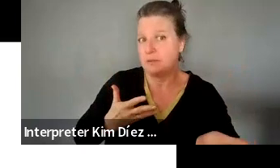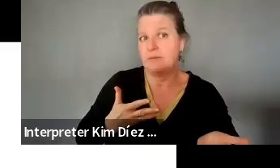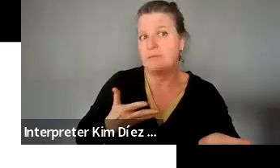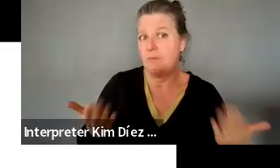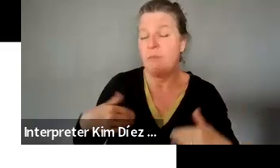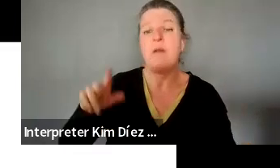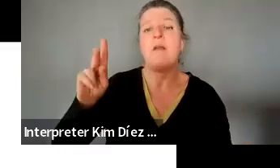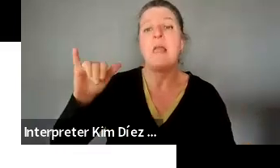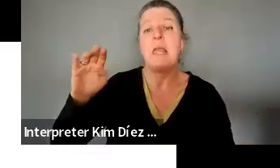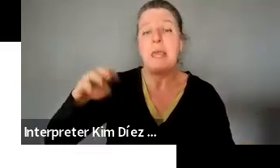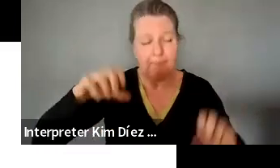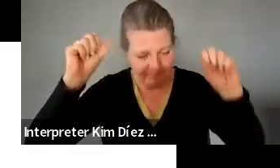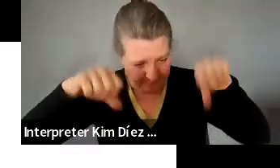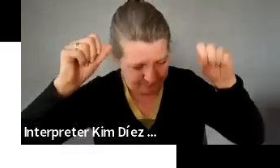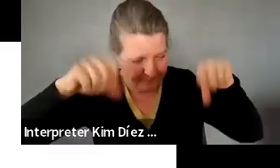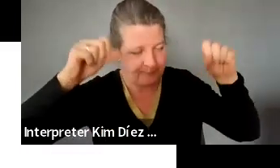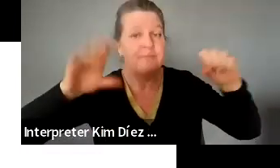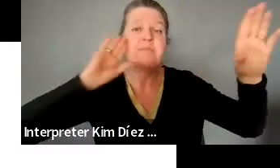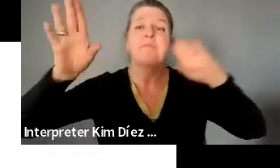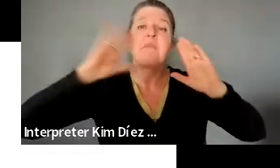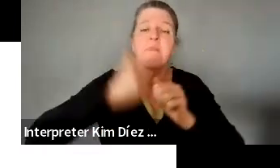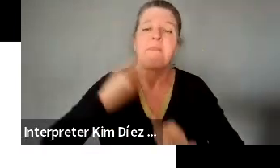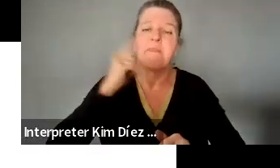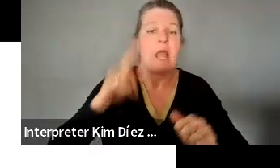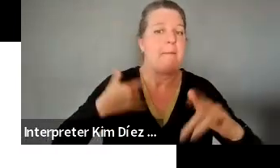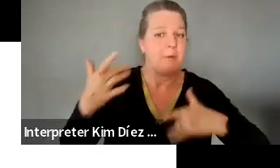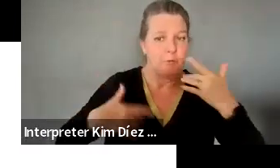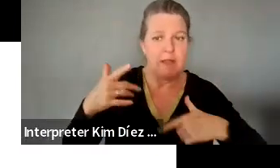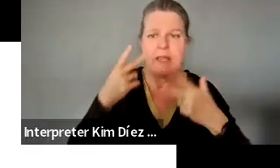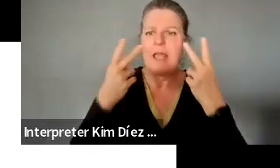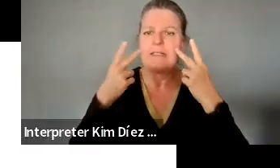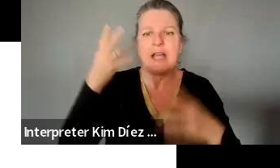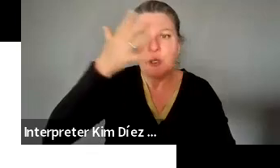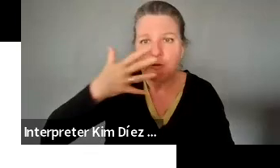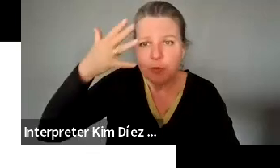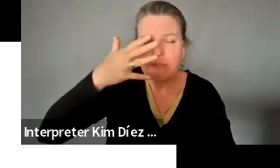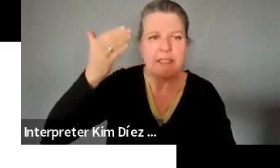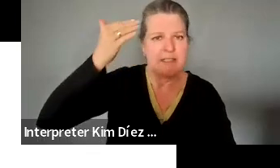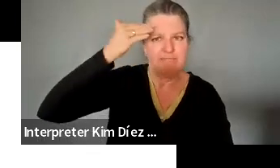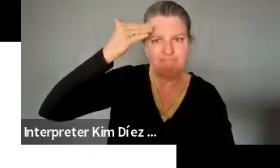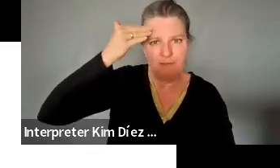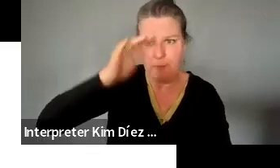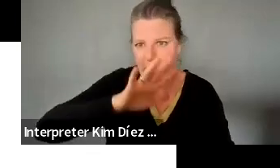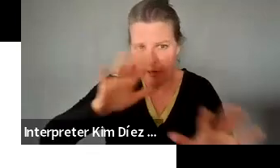Kim? [Kim] Yes, hello everyone, and I'm really excited to see faces and familiar faces. Hey everybody,